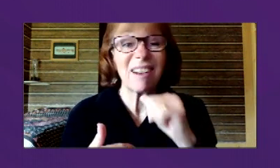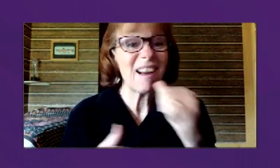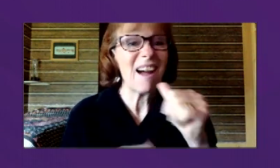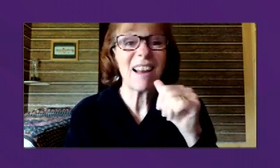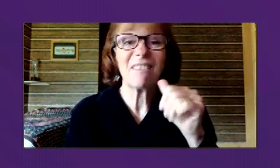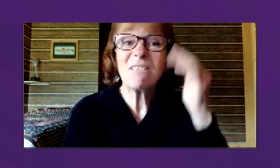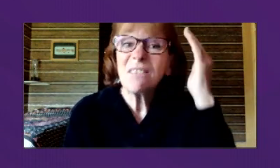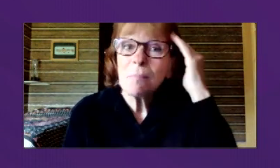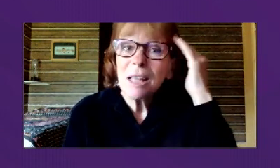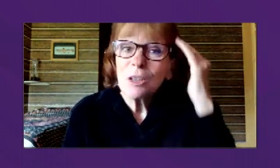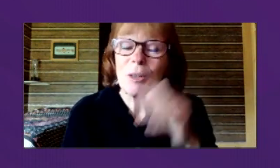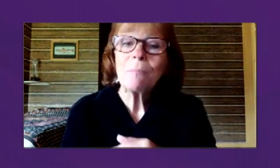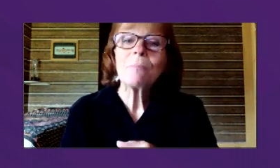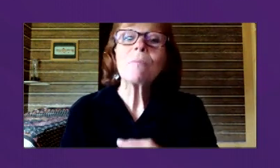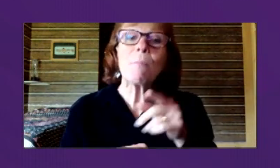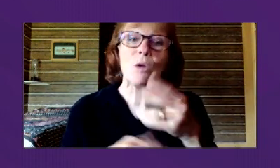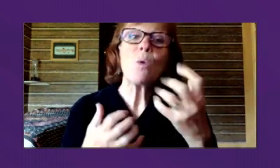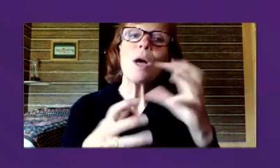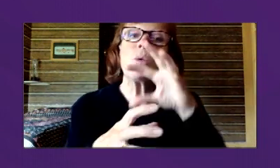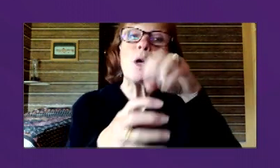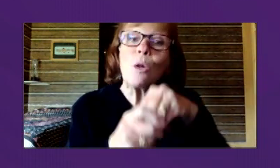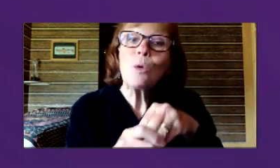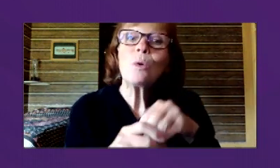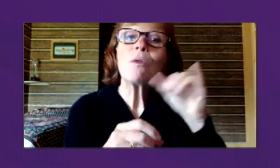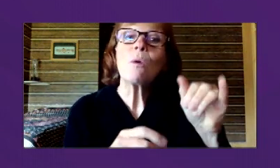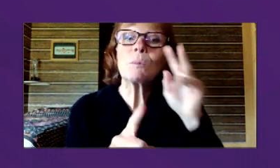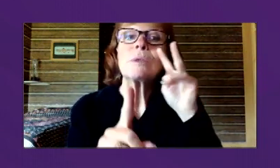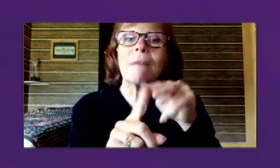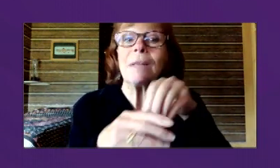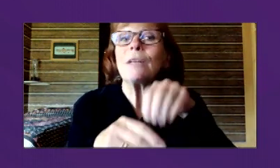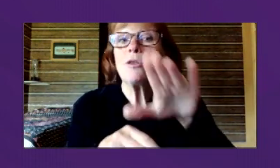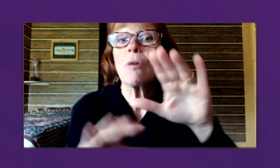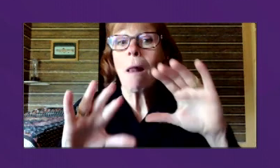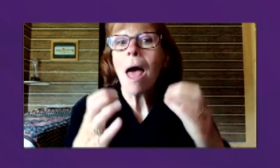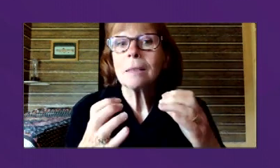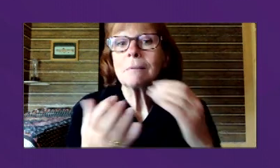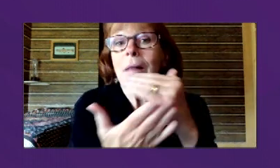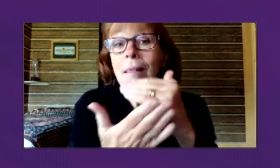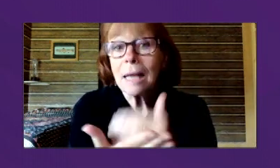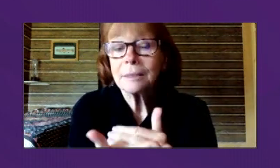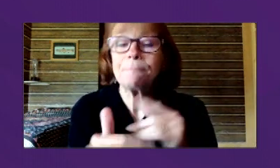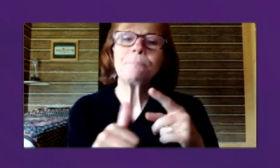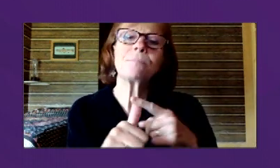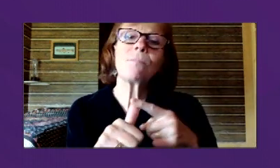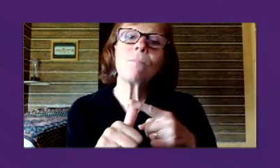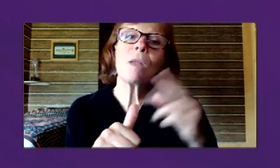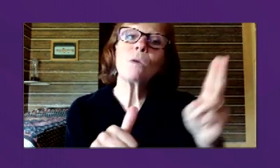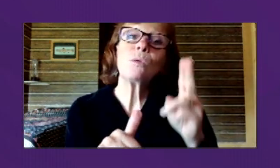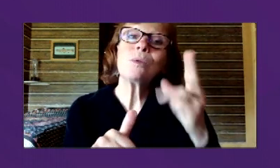perspective into your classroom and lessons. One. Use knowledge, ideas, and facts that you